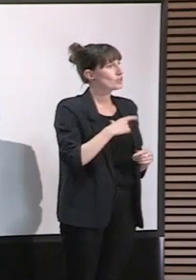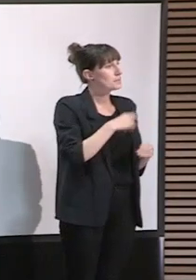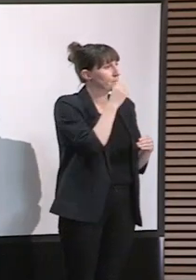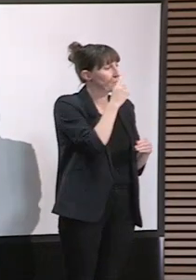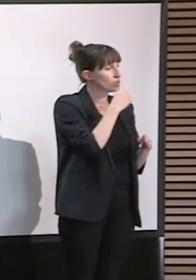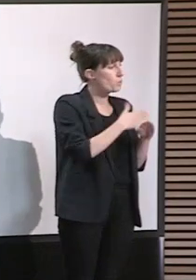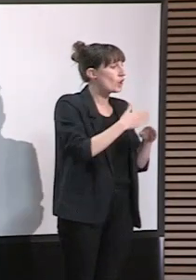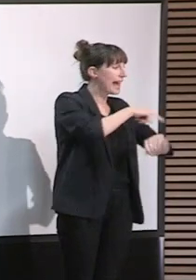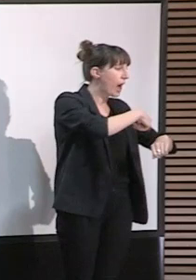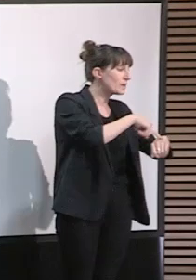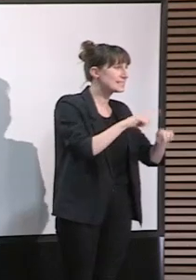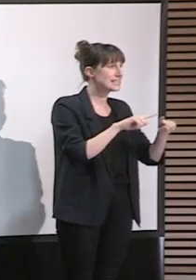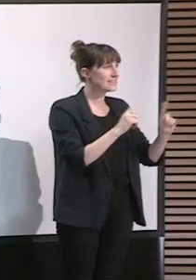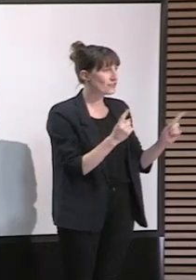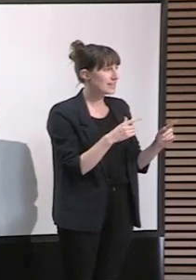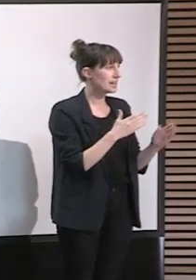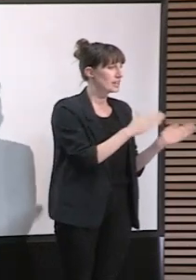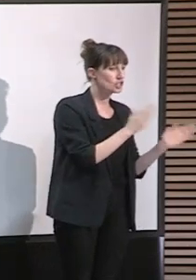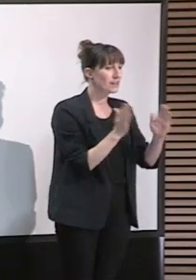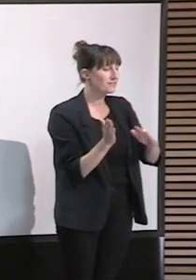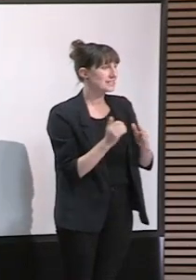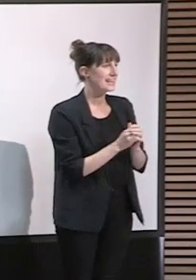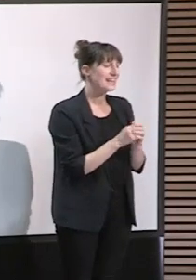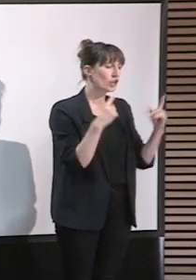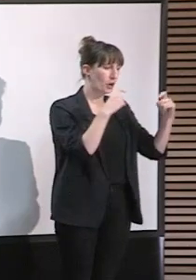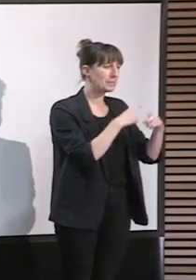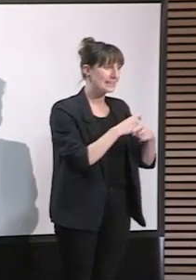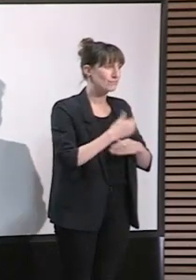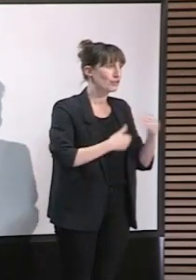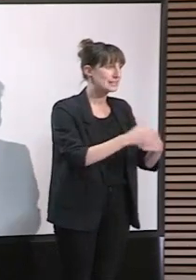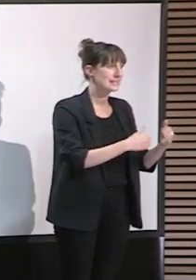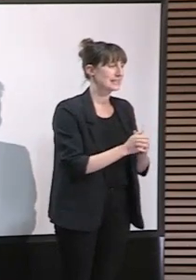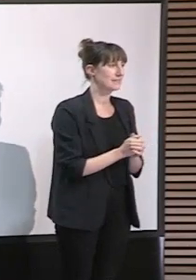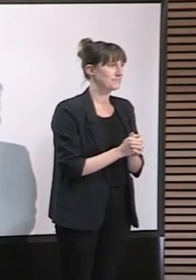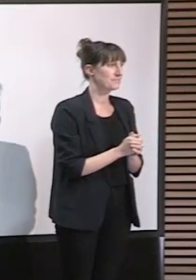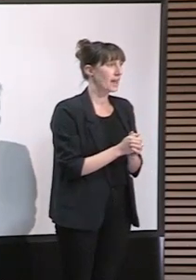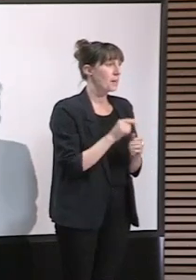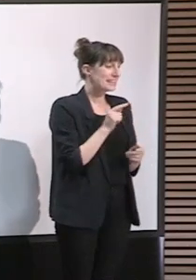and ports but you would recognise the different workforces does add